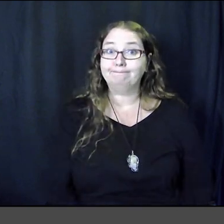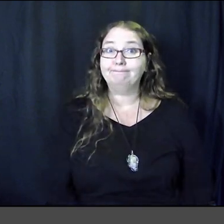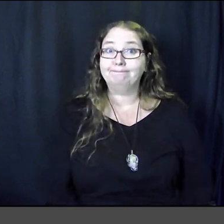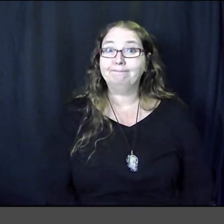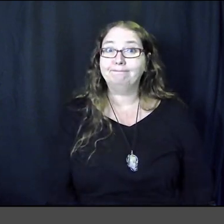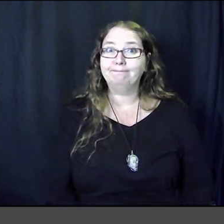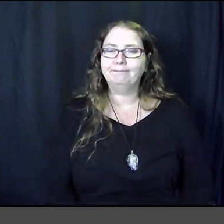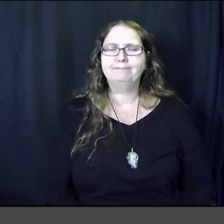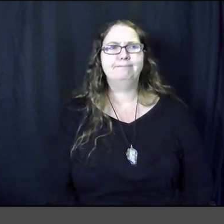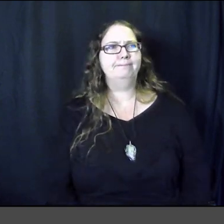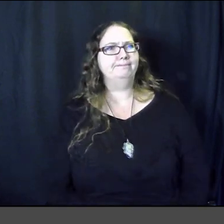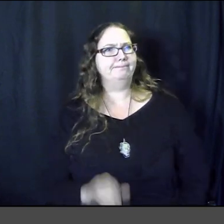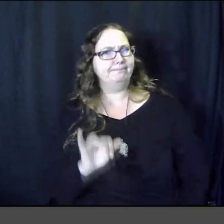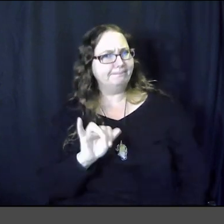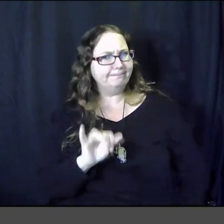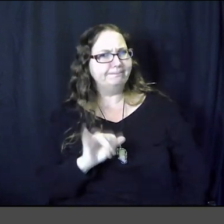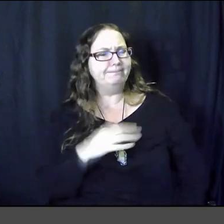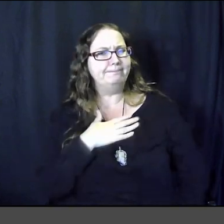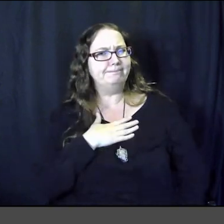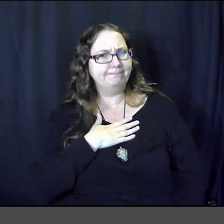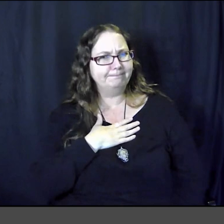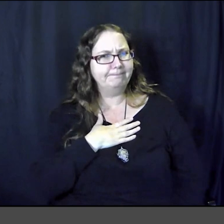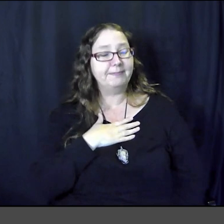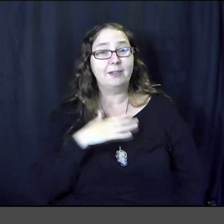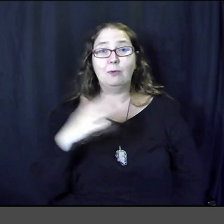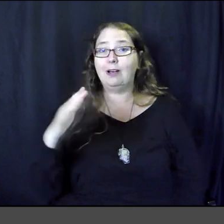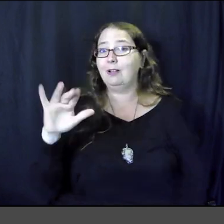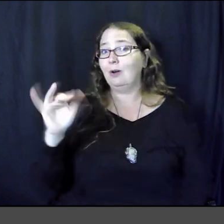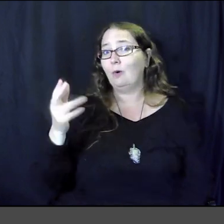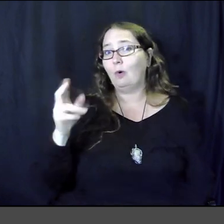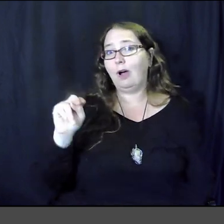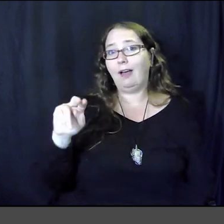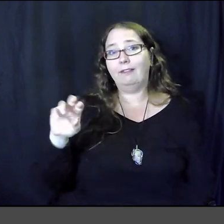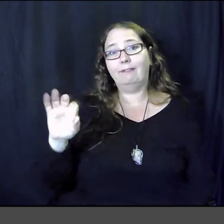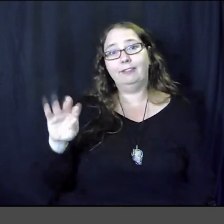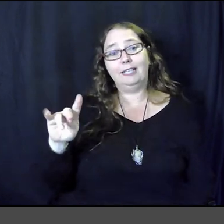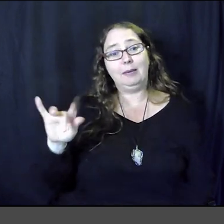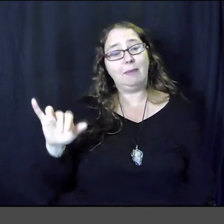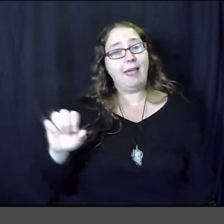WELL, JUAN FELIPE AND CAROL, THANK SO MUCH FOR THIS HOUR OF POWER.